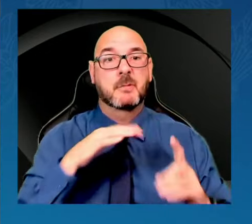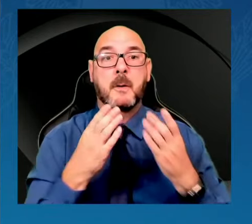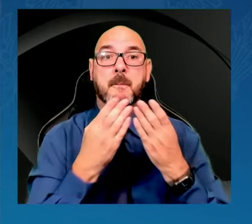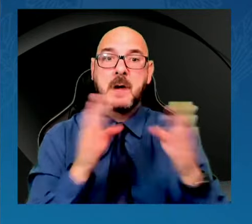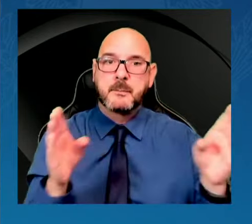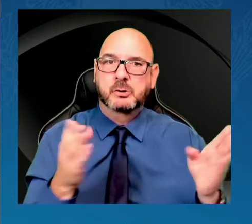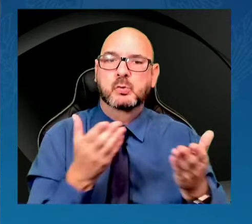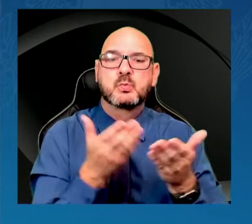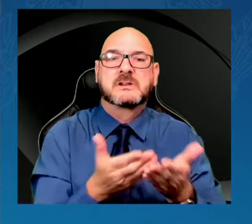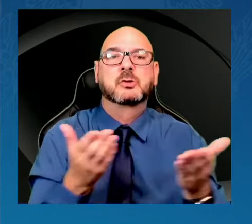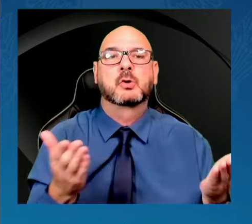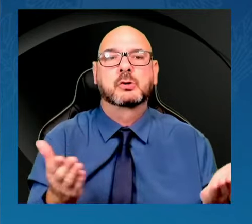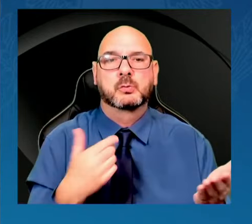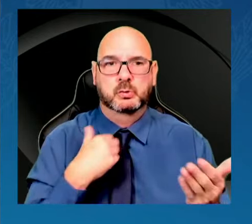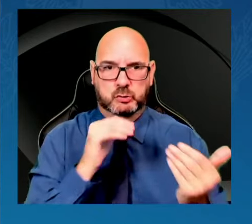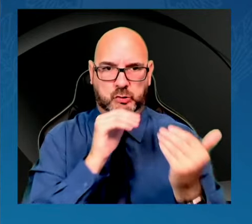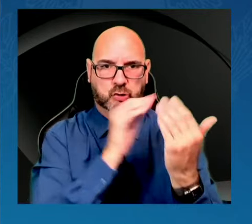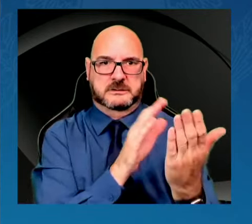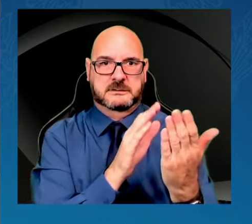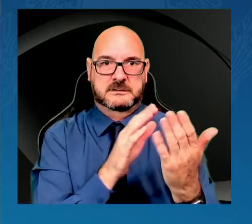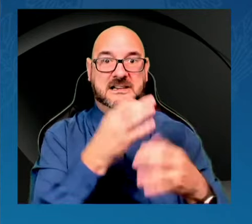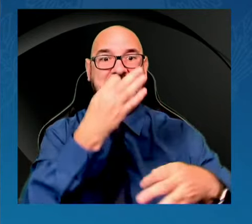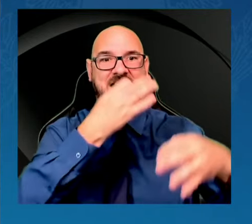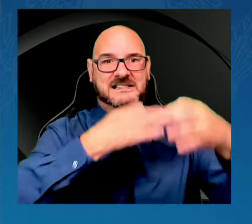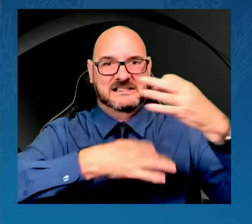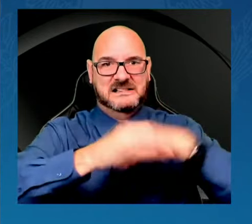those renters and those families to do it on their own.